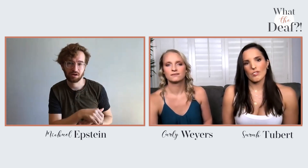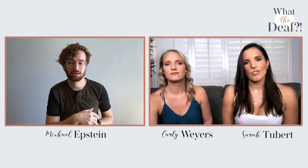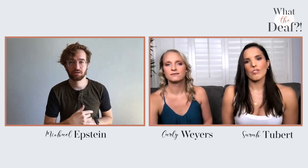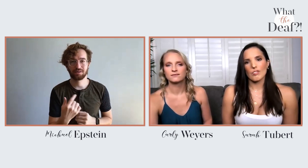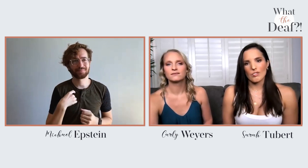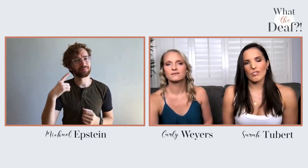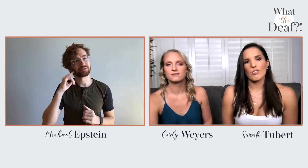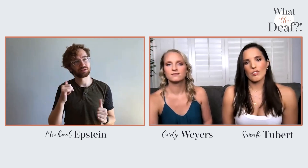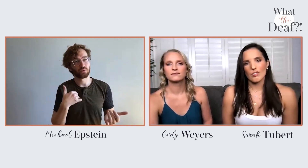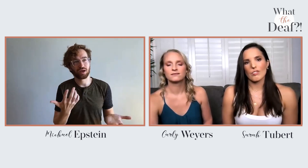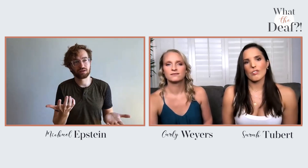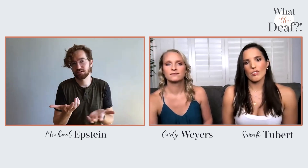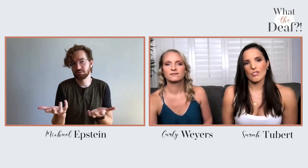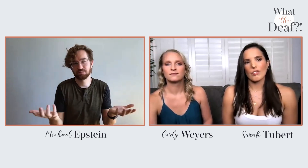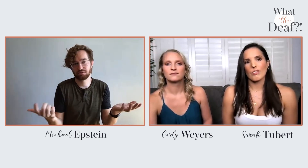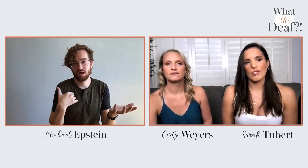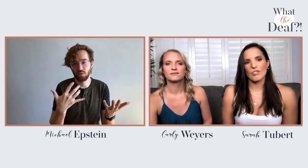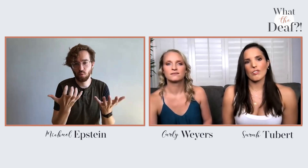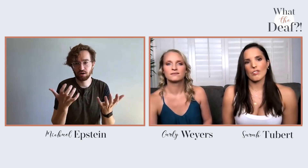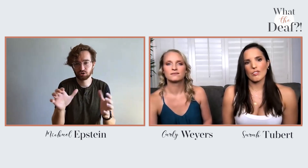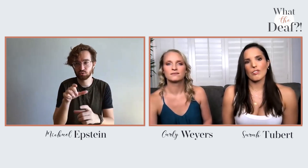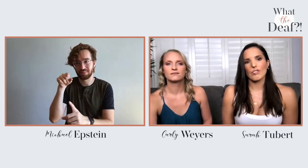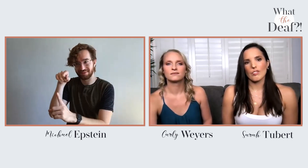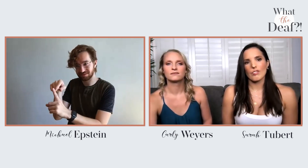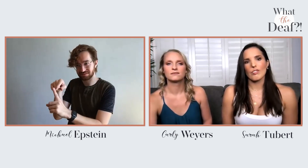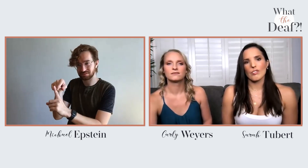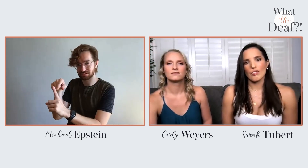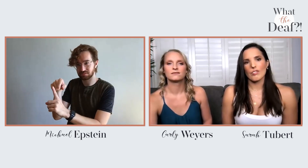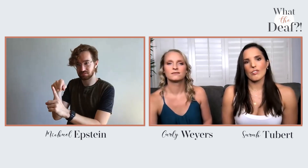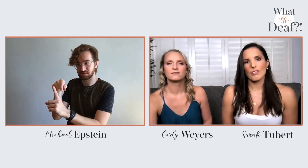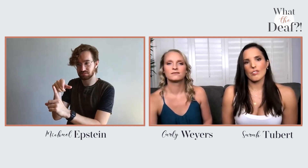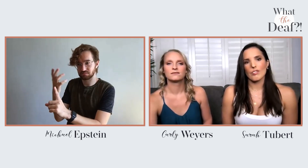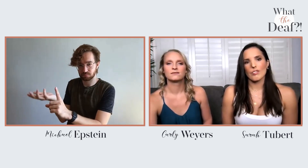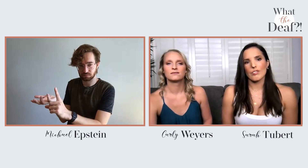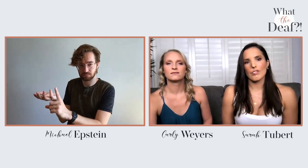And so for me, I wanted to do this particular thing in my life.